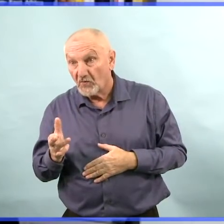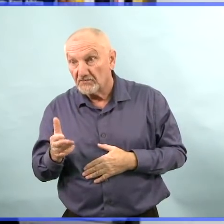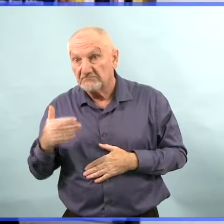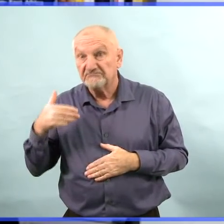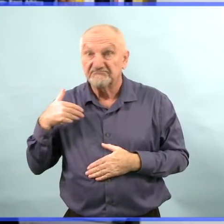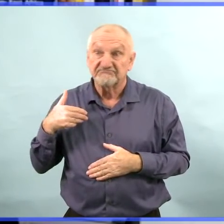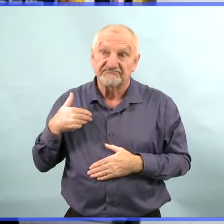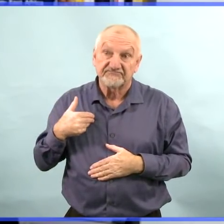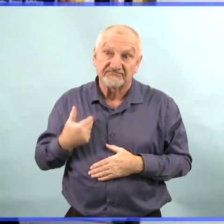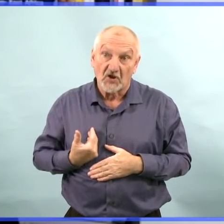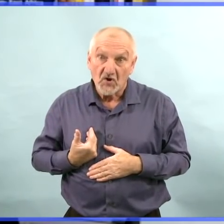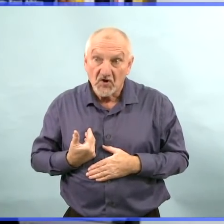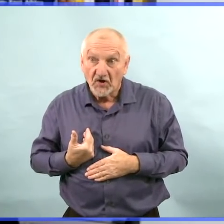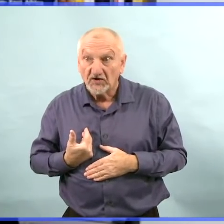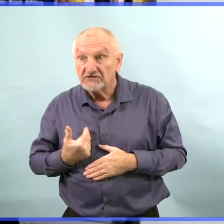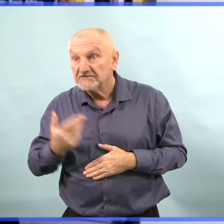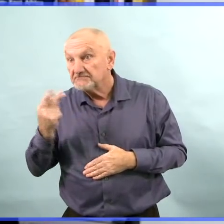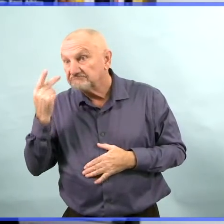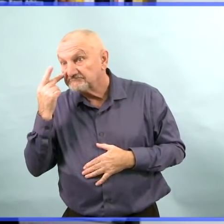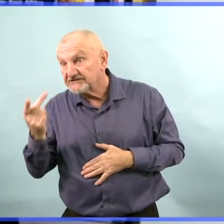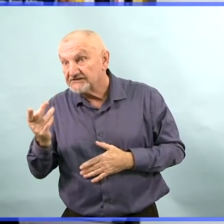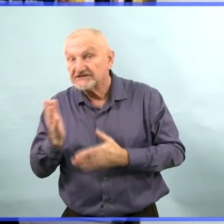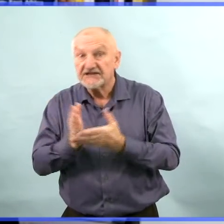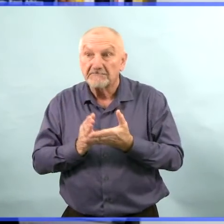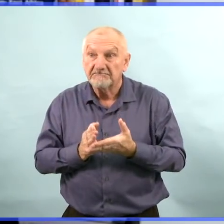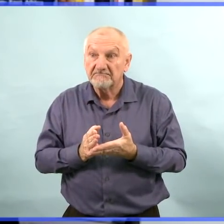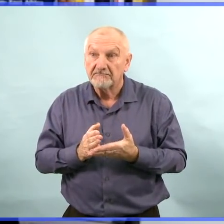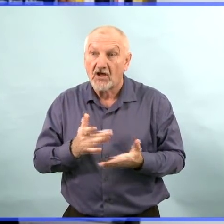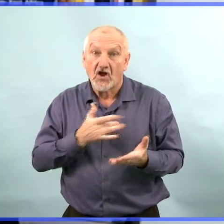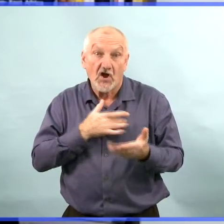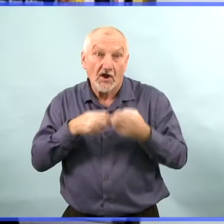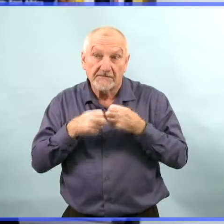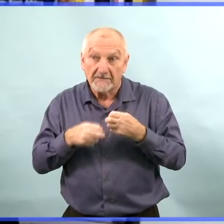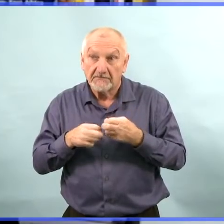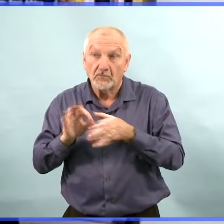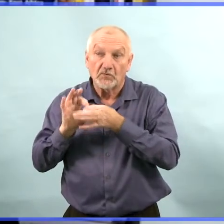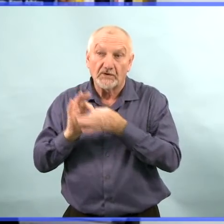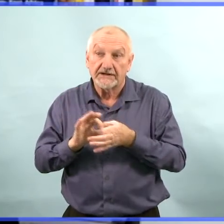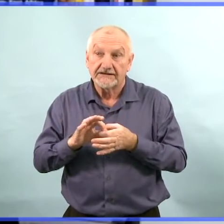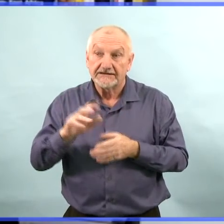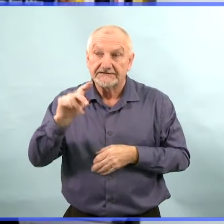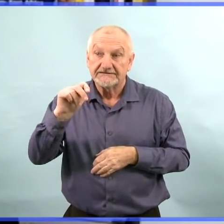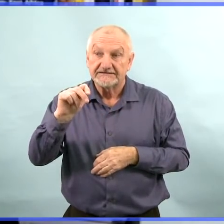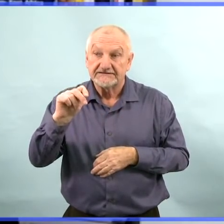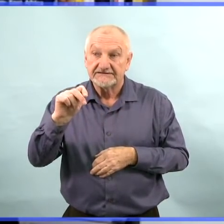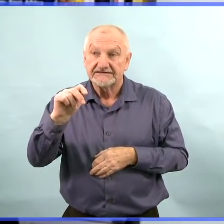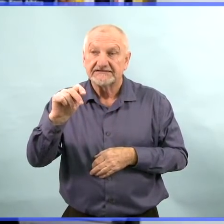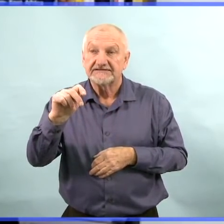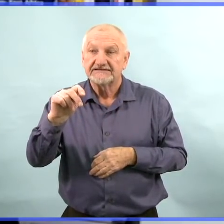which uh kids under the age of 12 will have lower levels of fat um or perhaps we're just